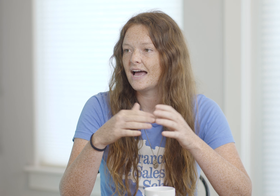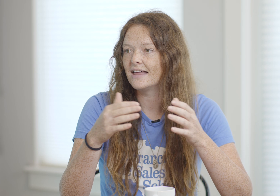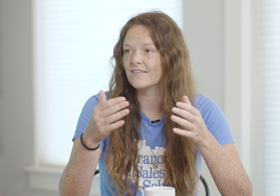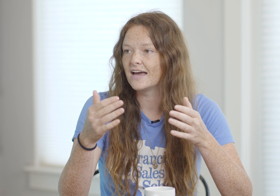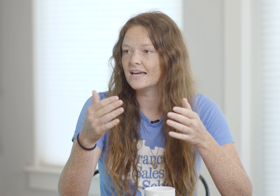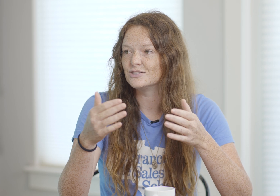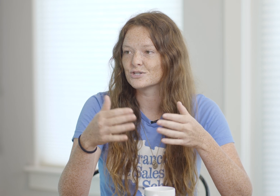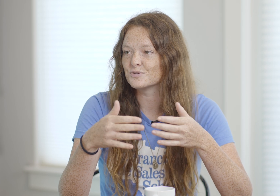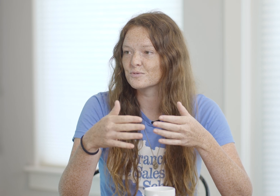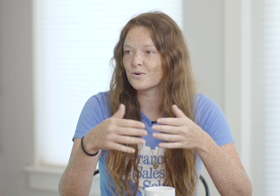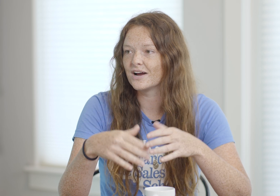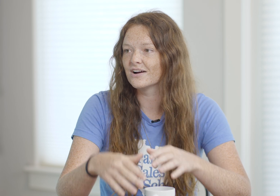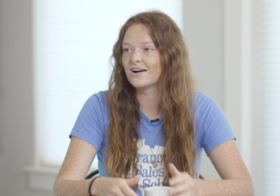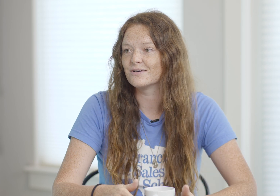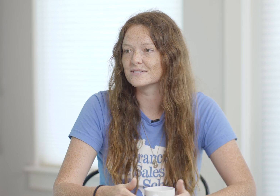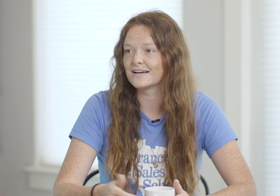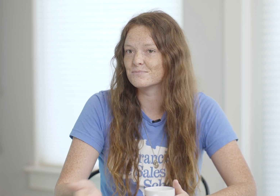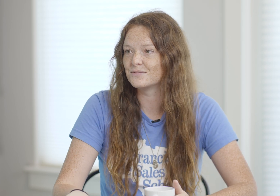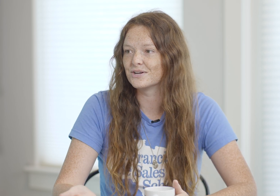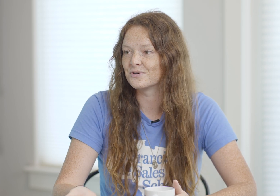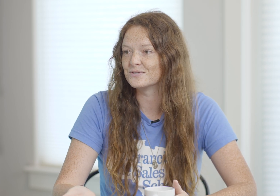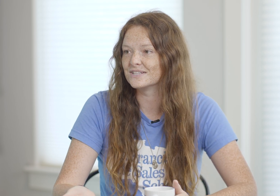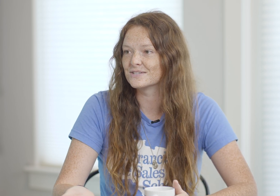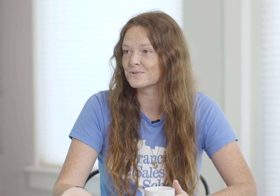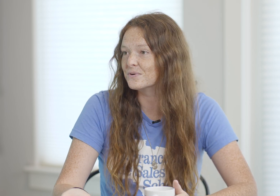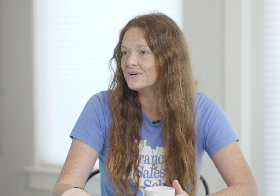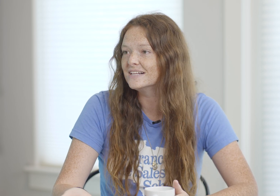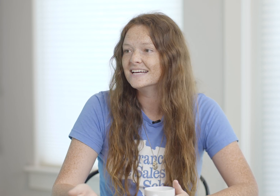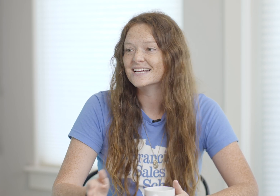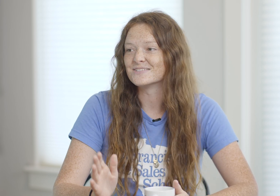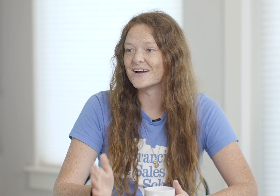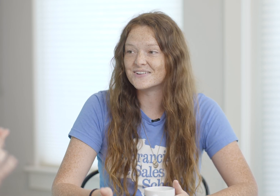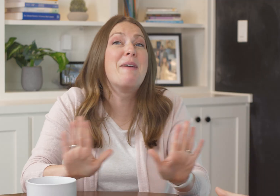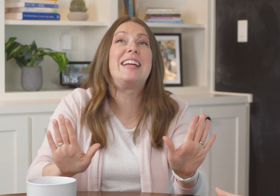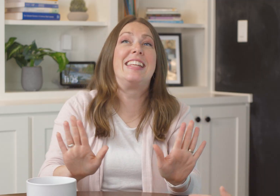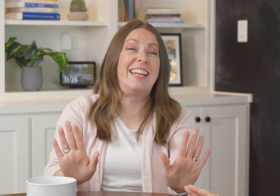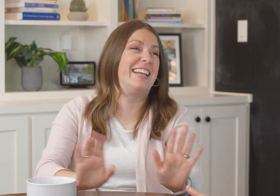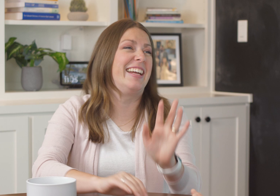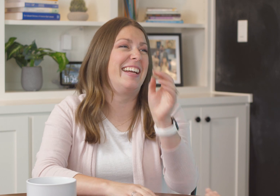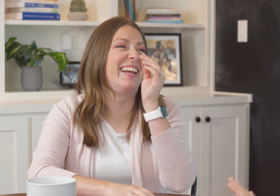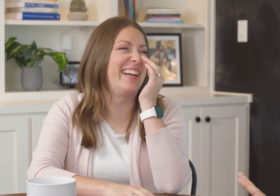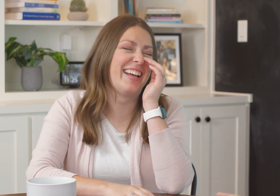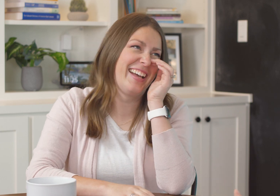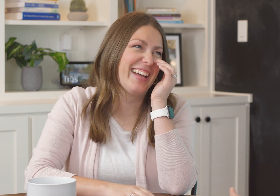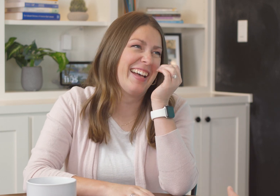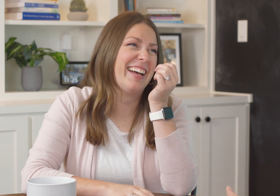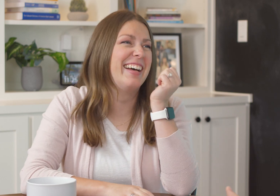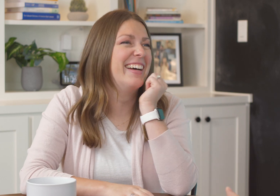and then just through prayer I was like, I'm going to go to the school. That’s amazing! I think it's insane.